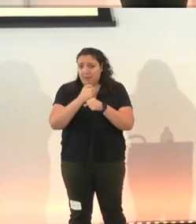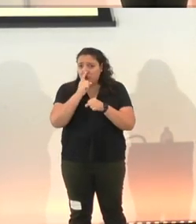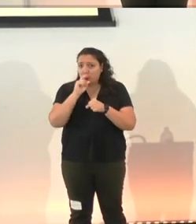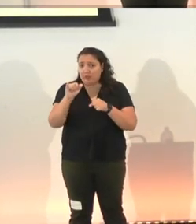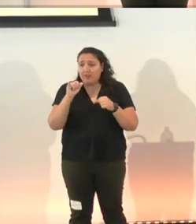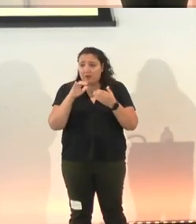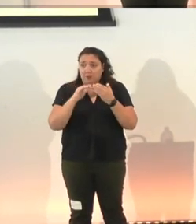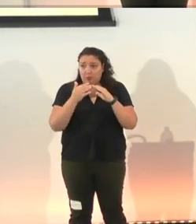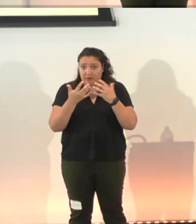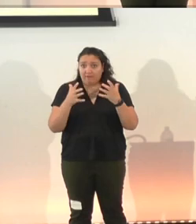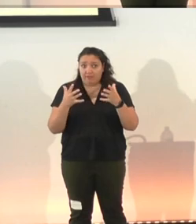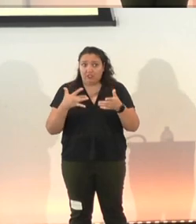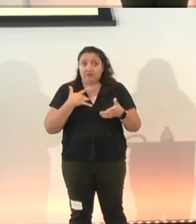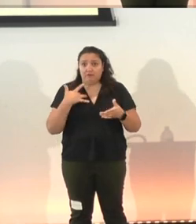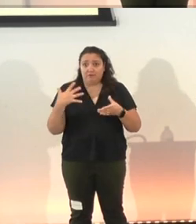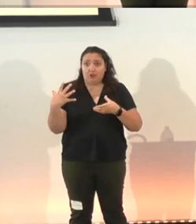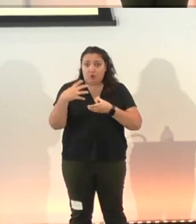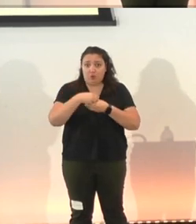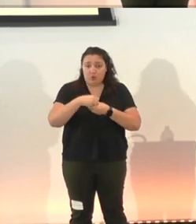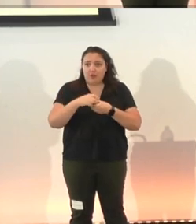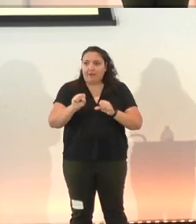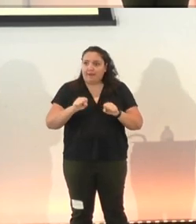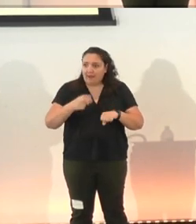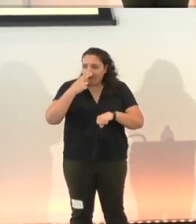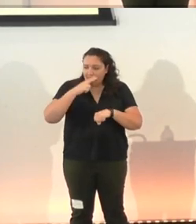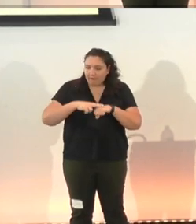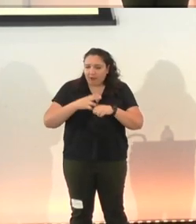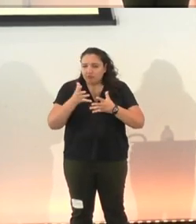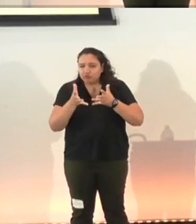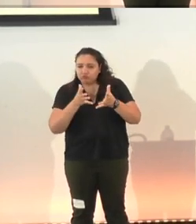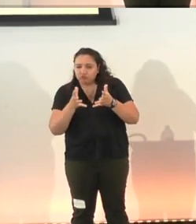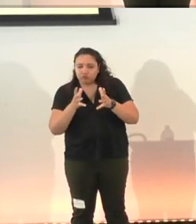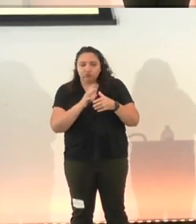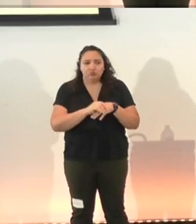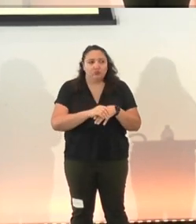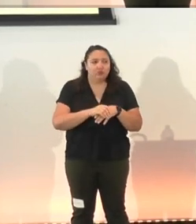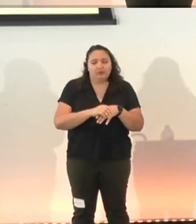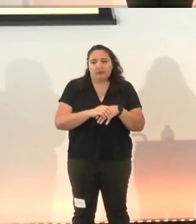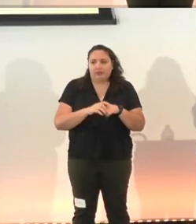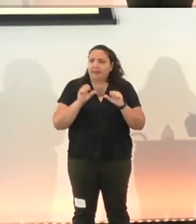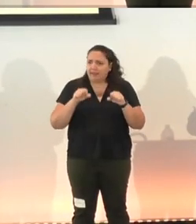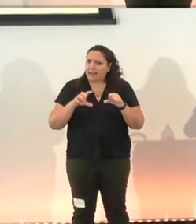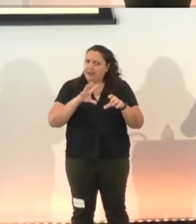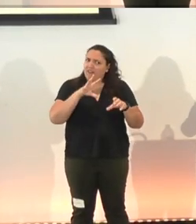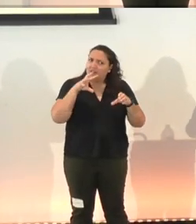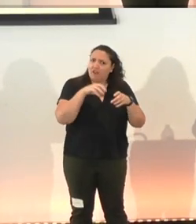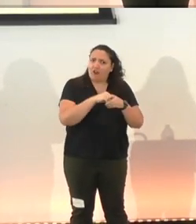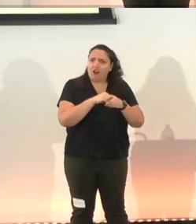included, that they can have fun with it, have a hand in shaping the research that will break